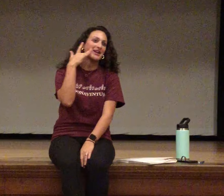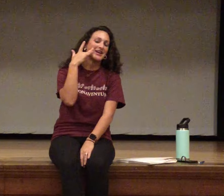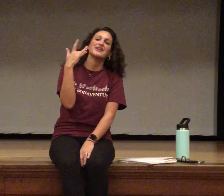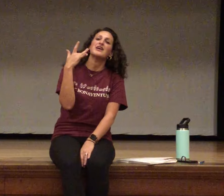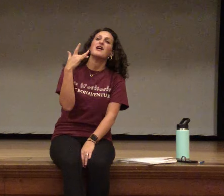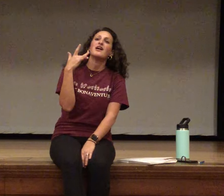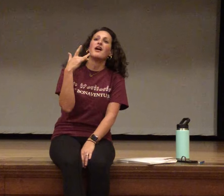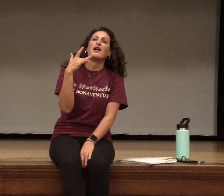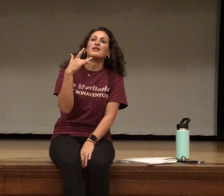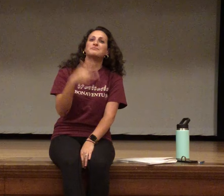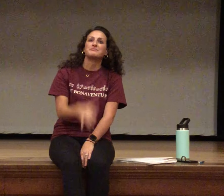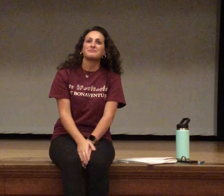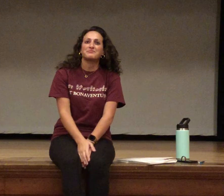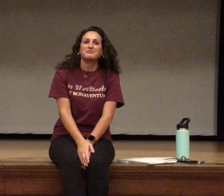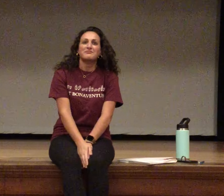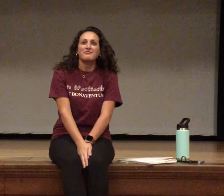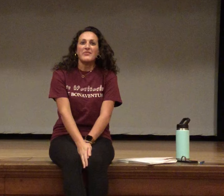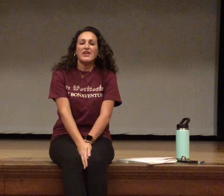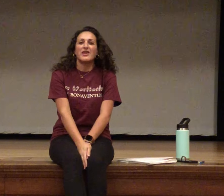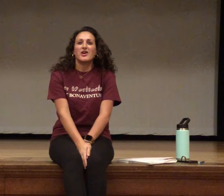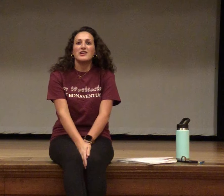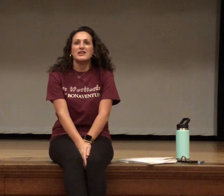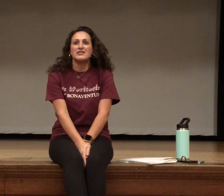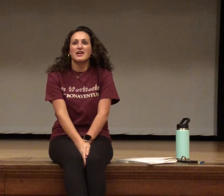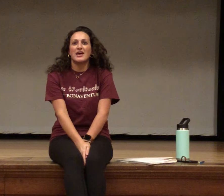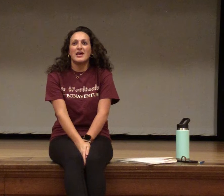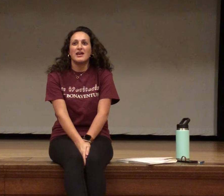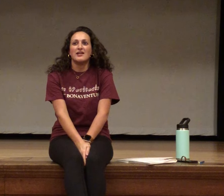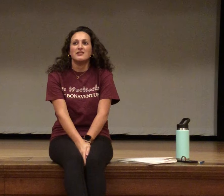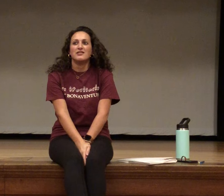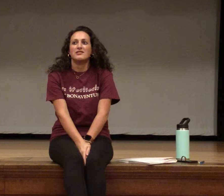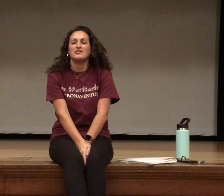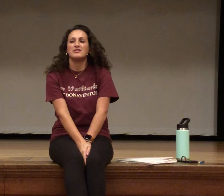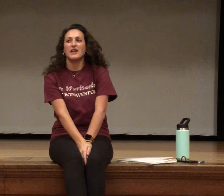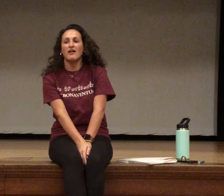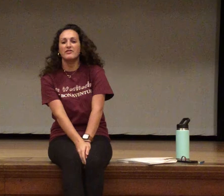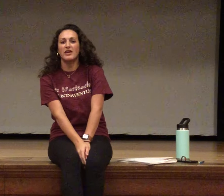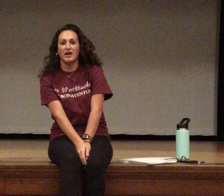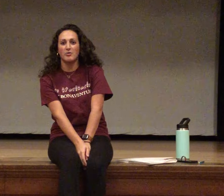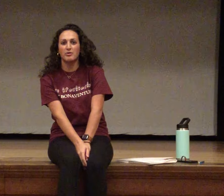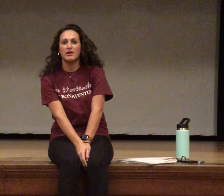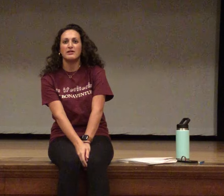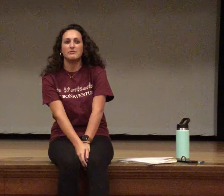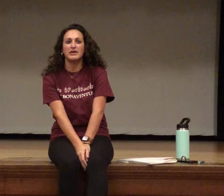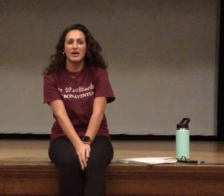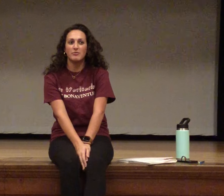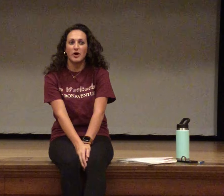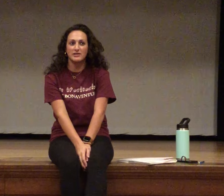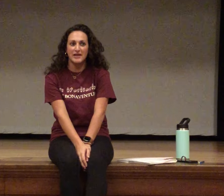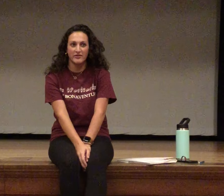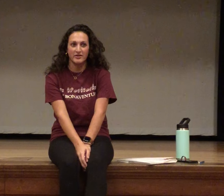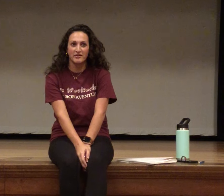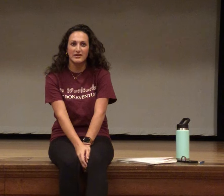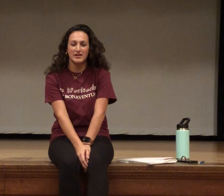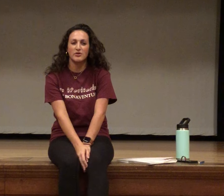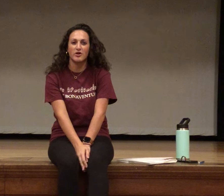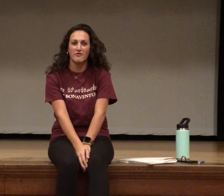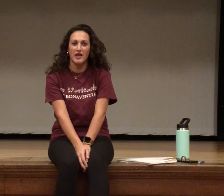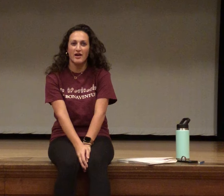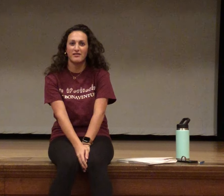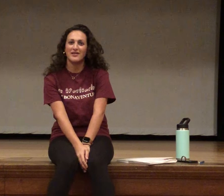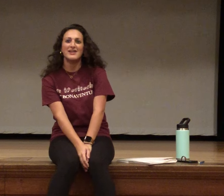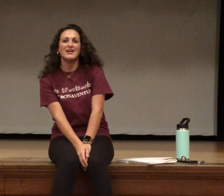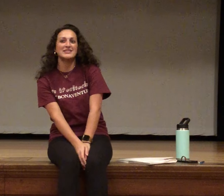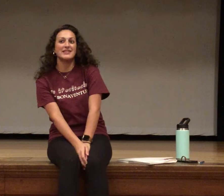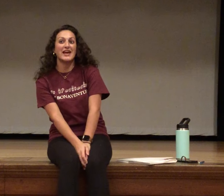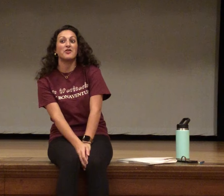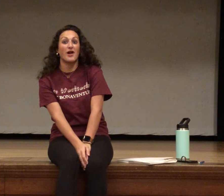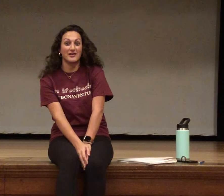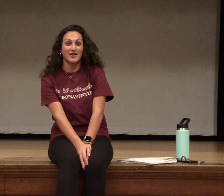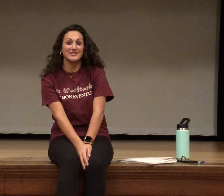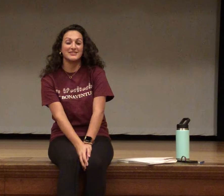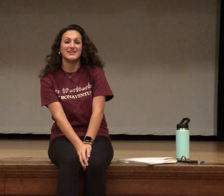that it um there is a deaf Camp named Camp Mark 7. has anyone heard of that it's in the Adirondacks